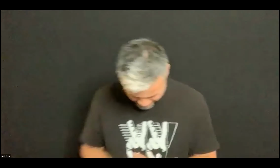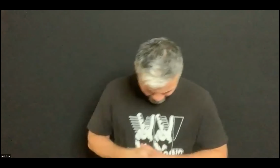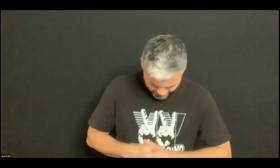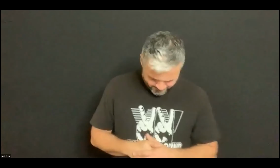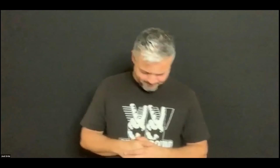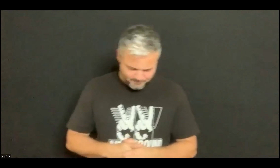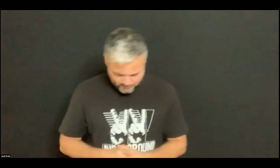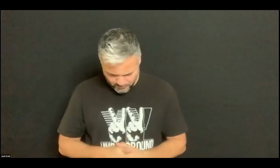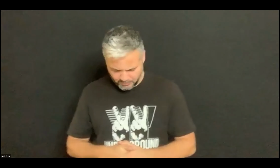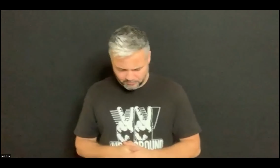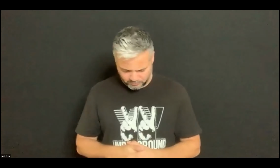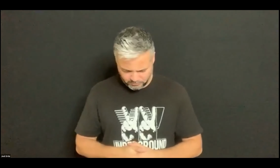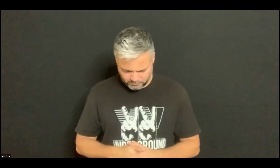And here we go.